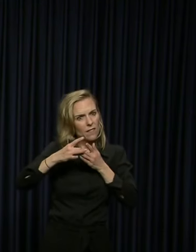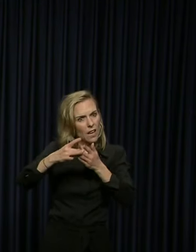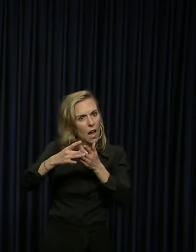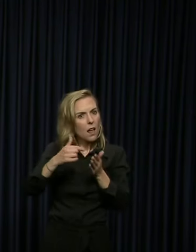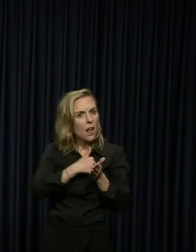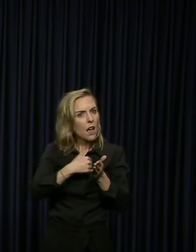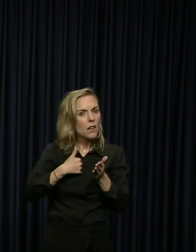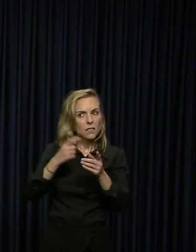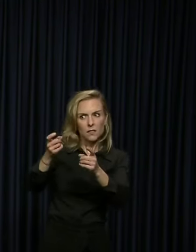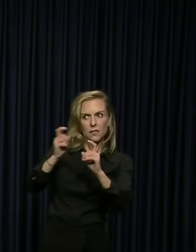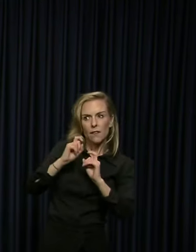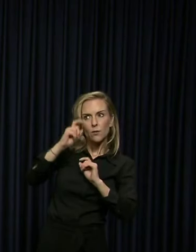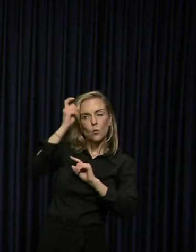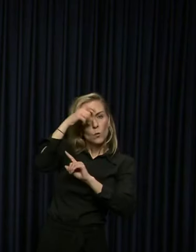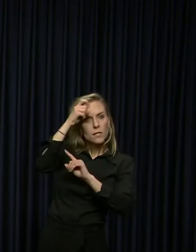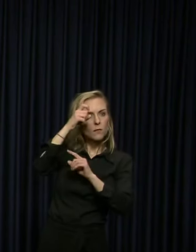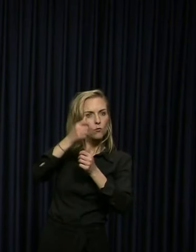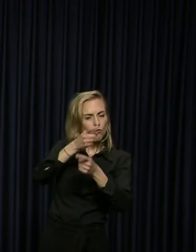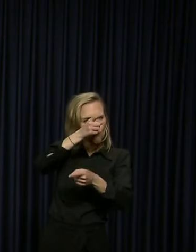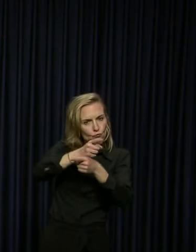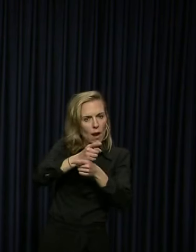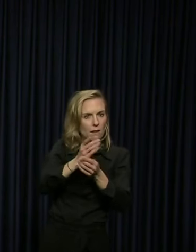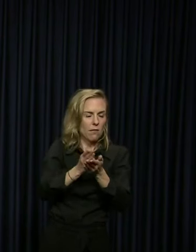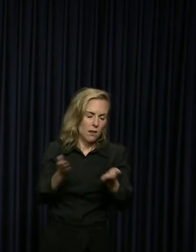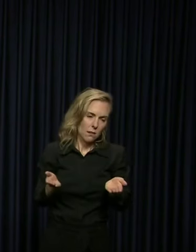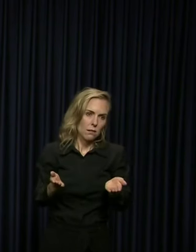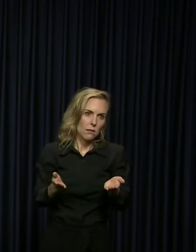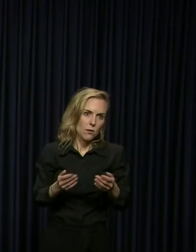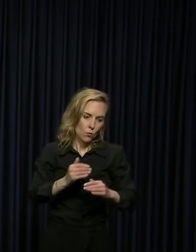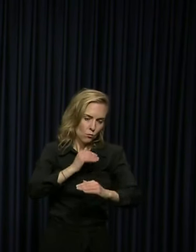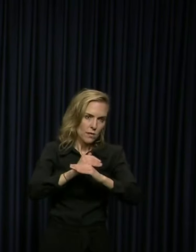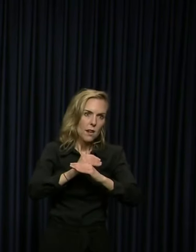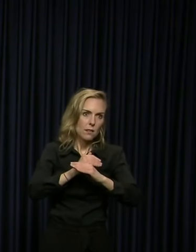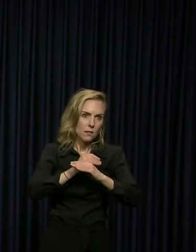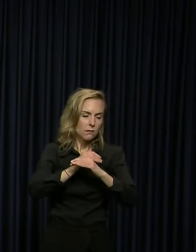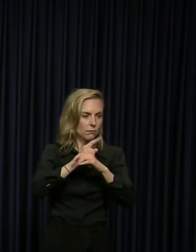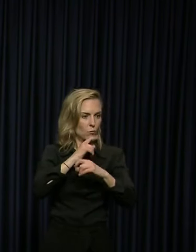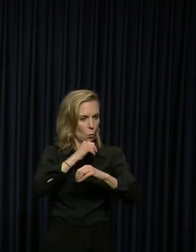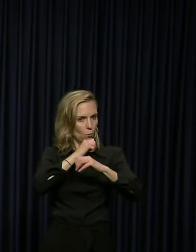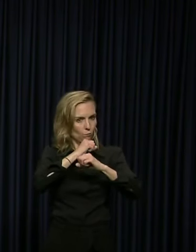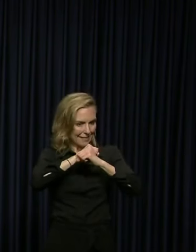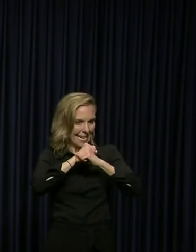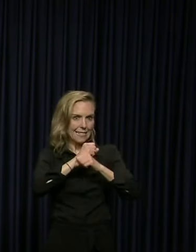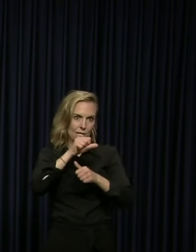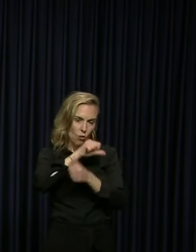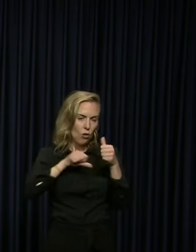I MEAN, THEY ARE SEEING THIS CORONAVIRUS AS THEIR DUTY. THEIR PEOPLE ARE GOING INTO